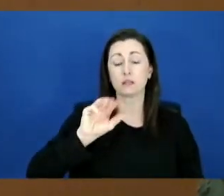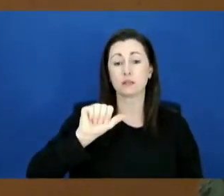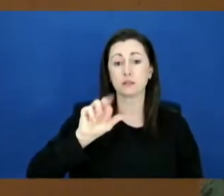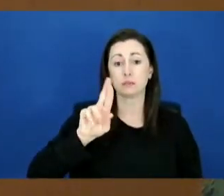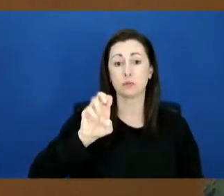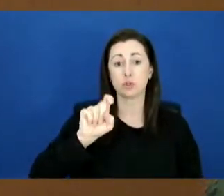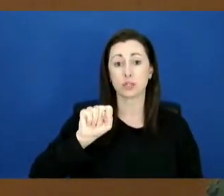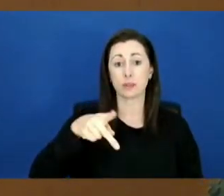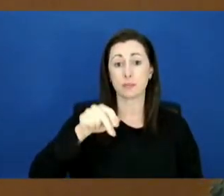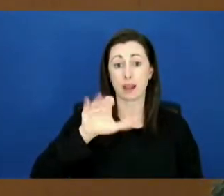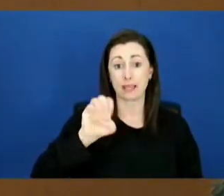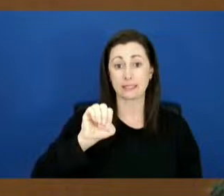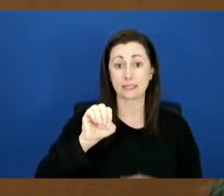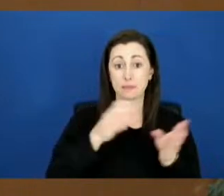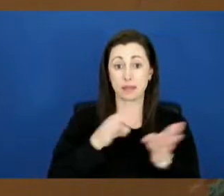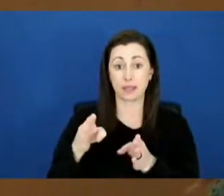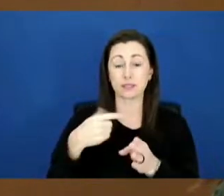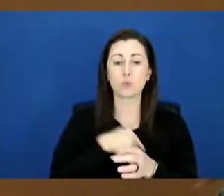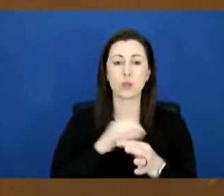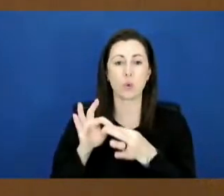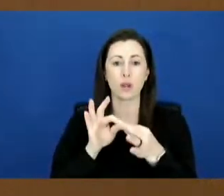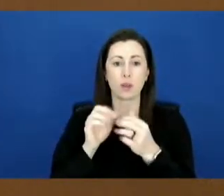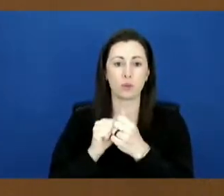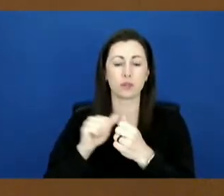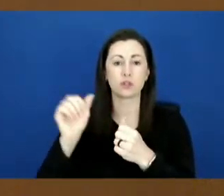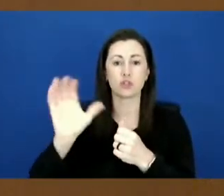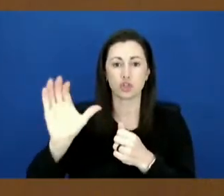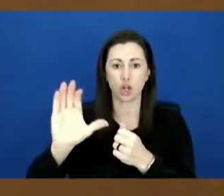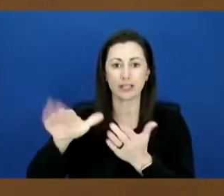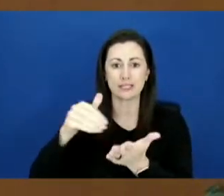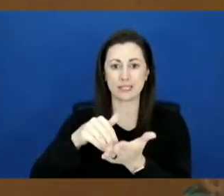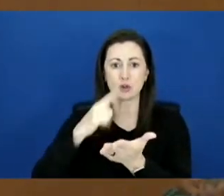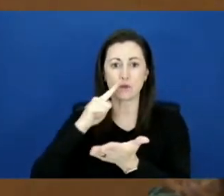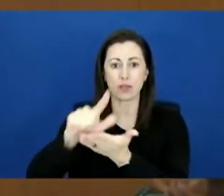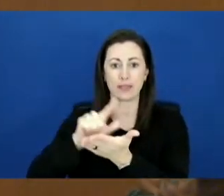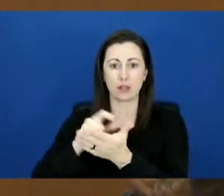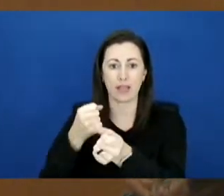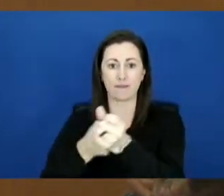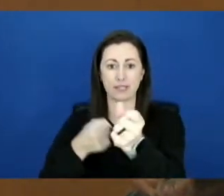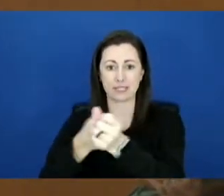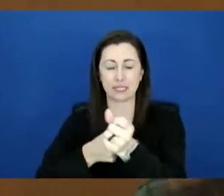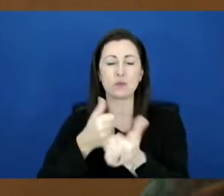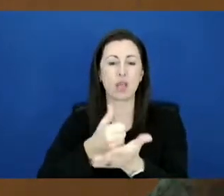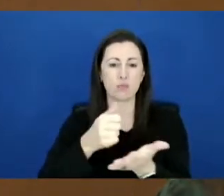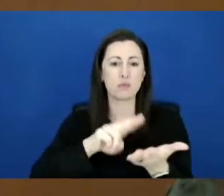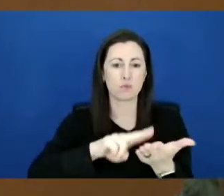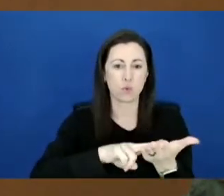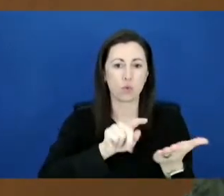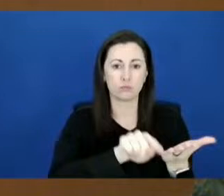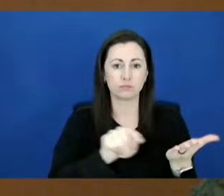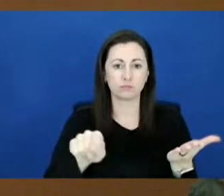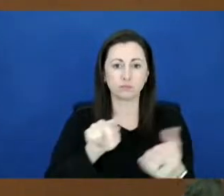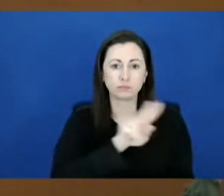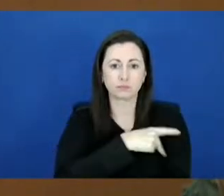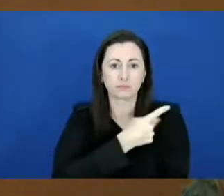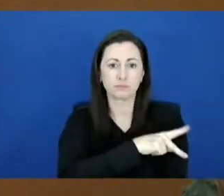ELIGIBLE FOR MEDICAID OR MAYBE MARKETPLACE PLAN, WITH WE